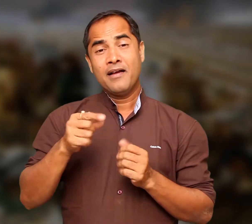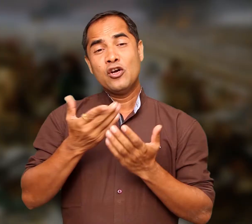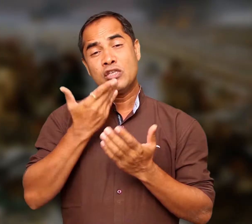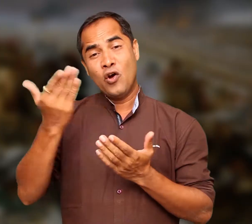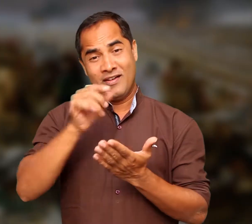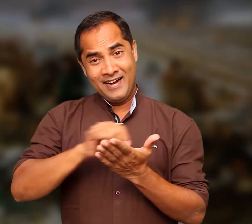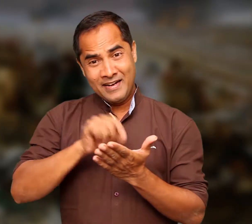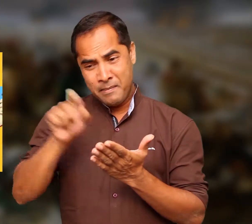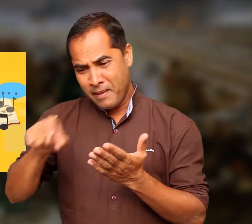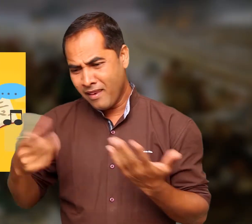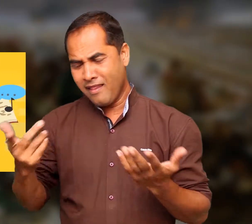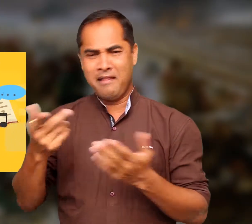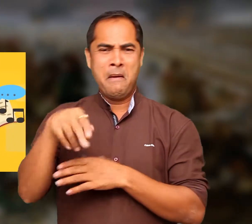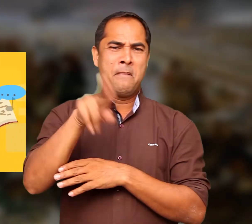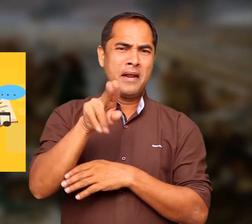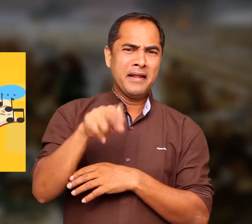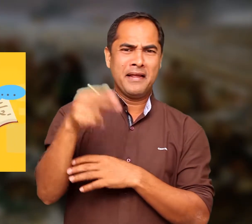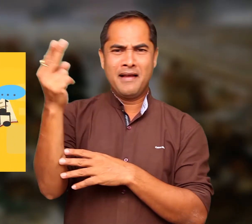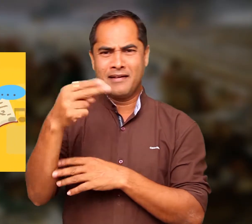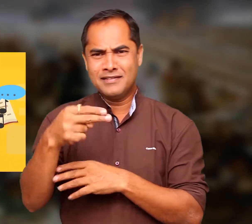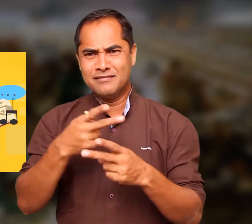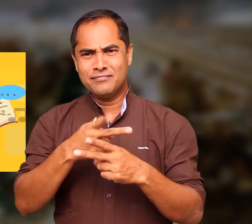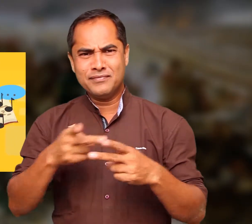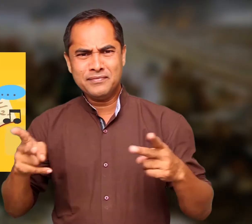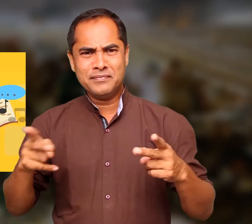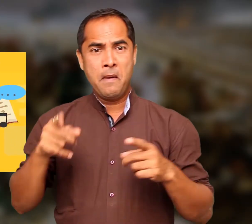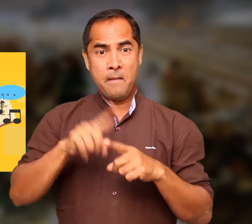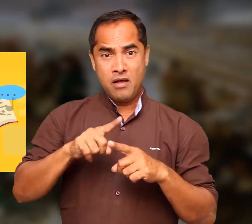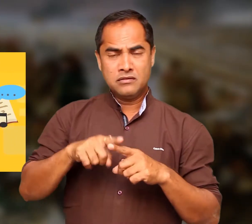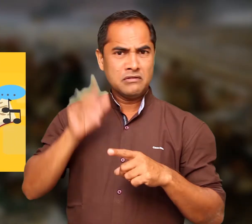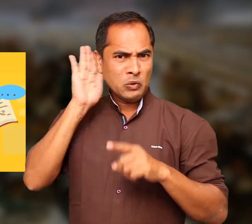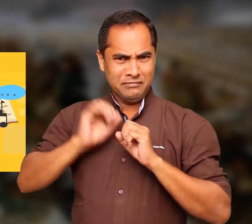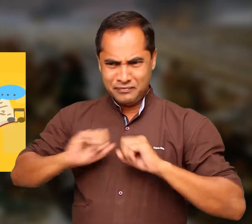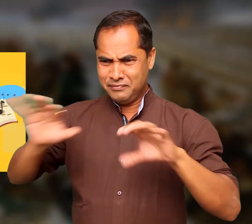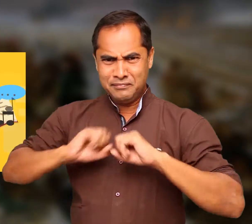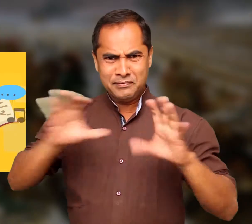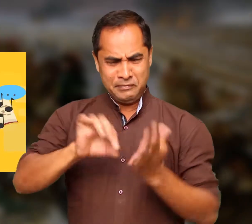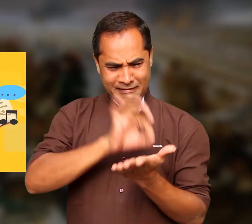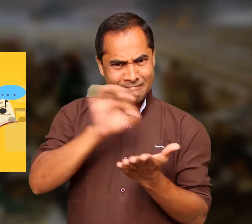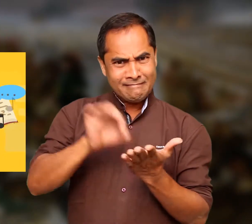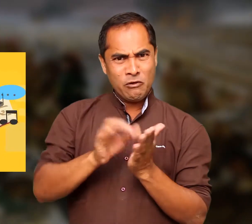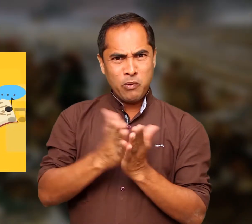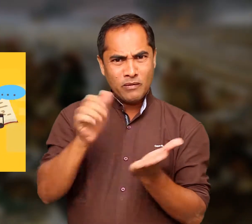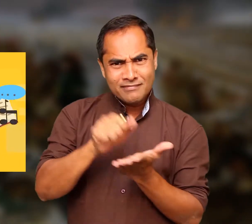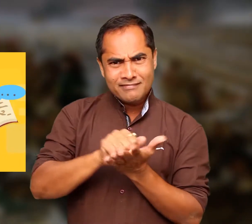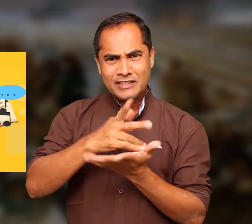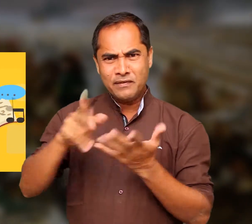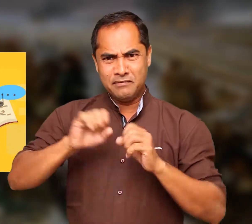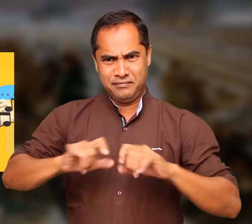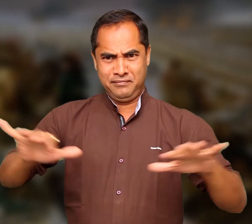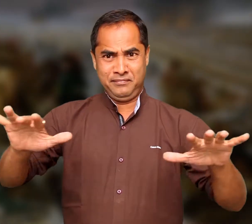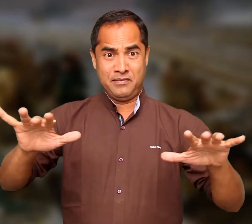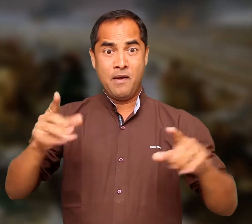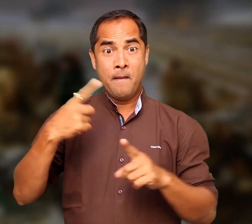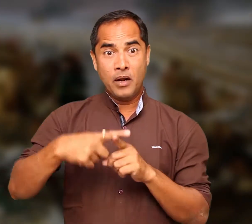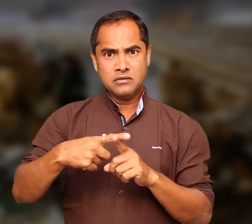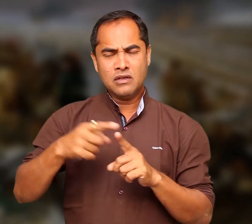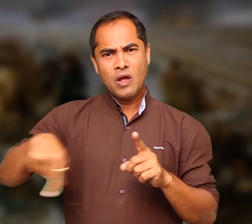artists mobilized public opinion to support the struggle against the Muslim